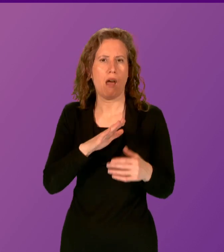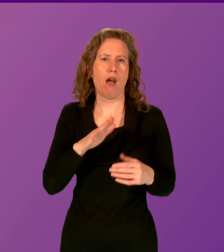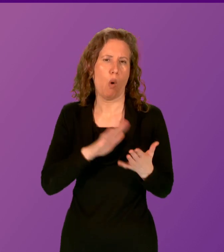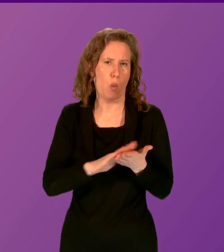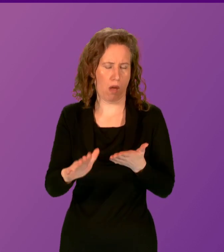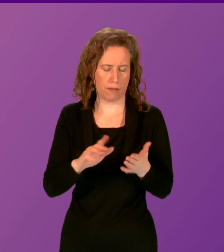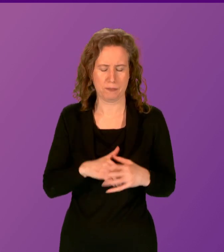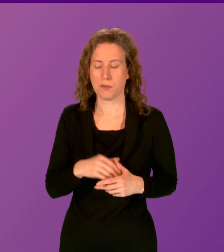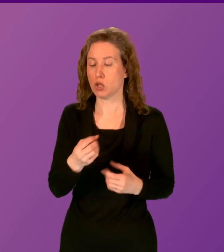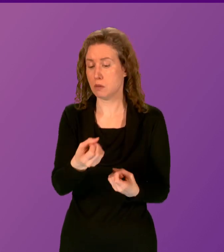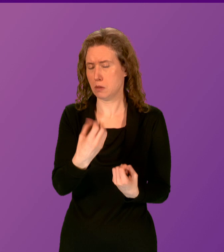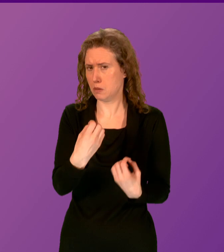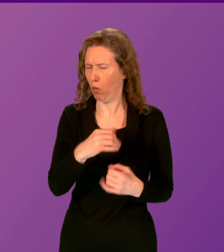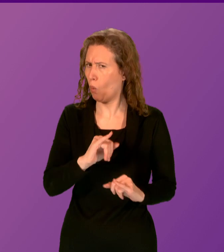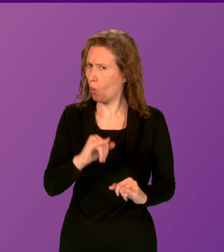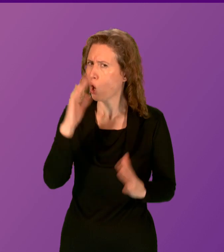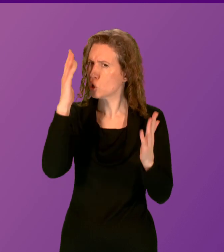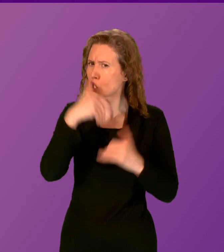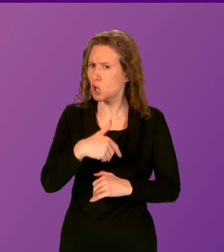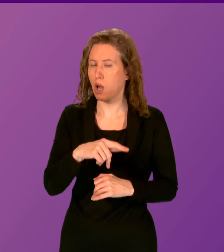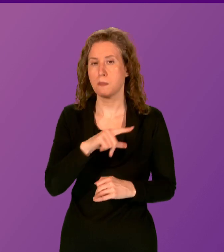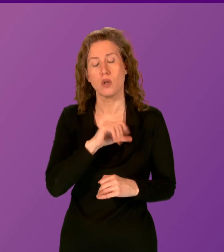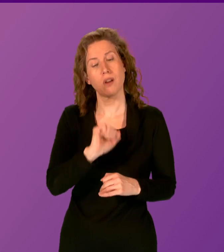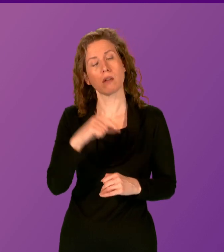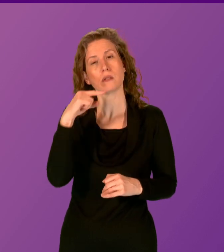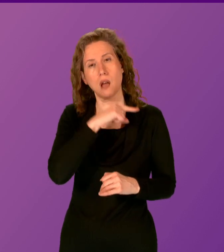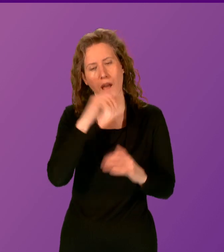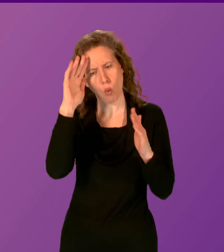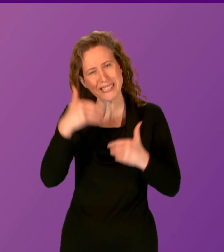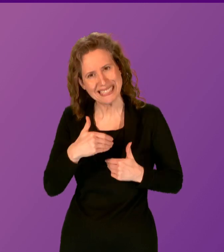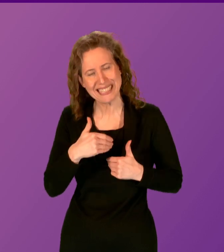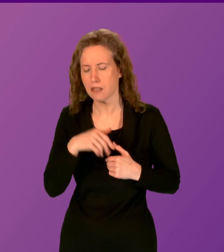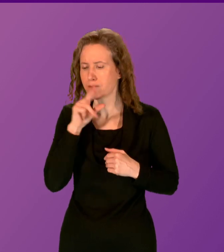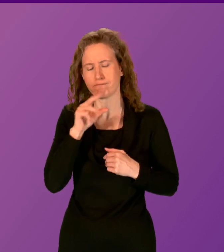serious concern that she has for her autistic and non-verbal son, Logan.